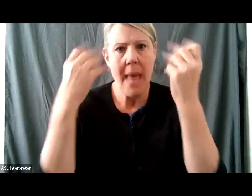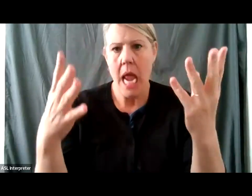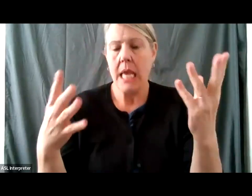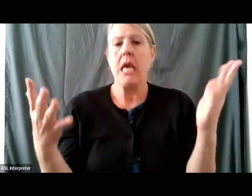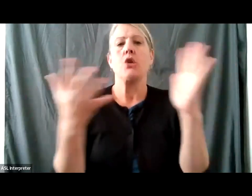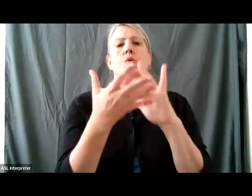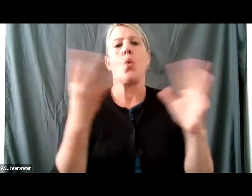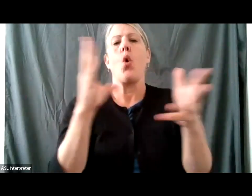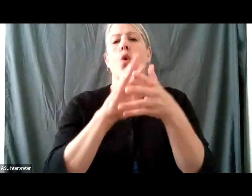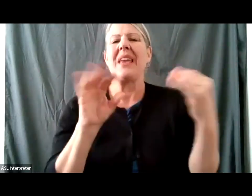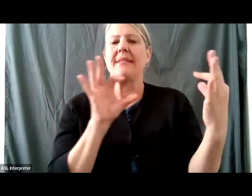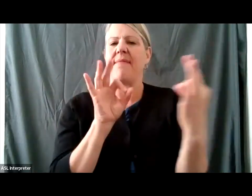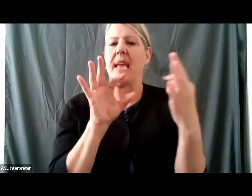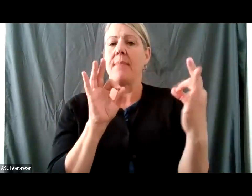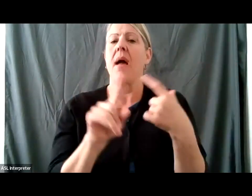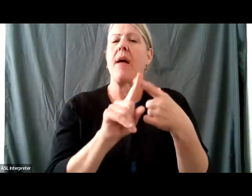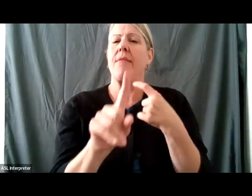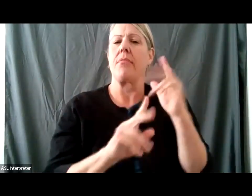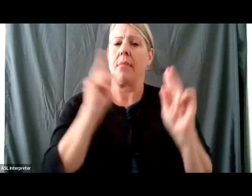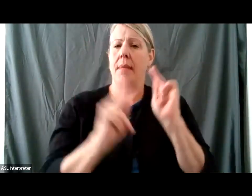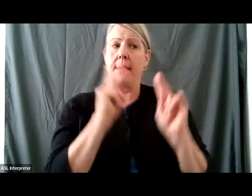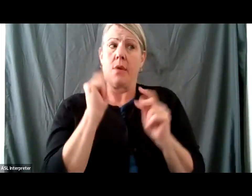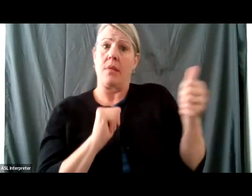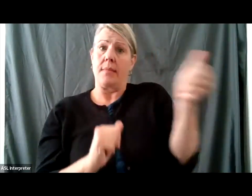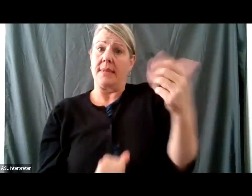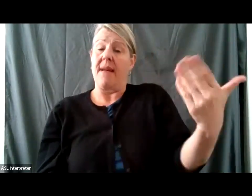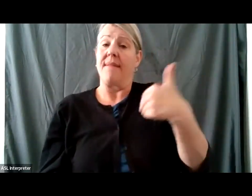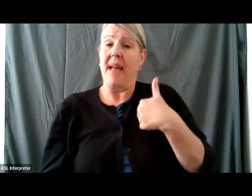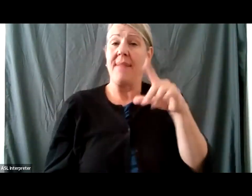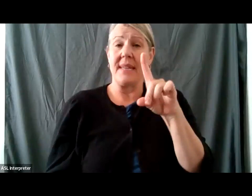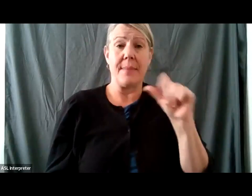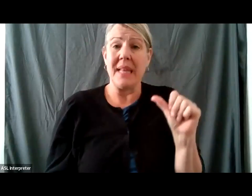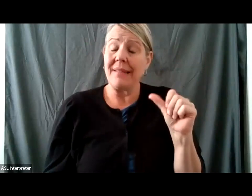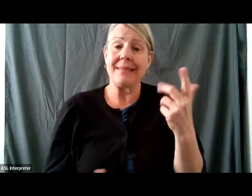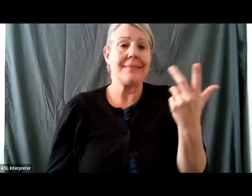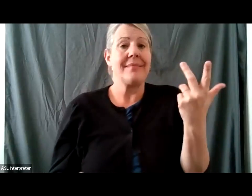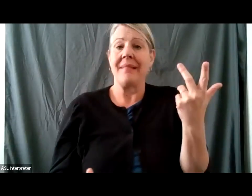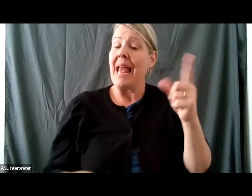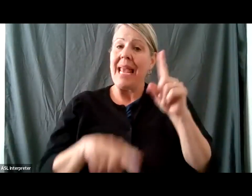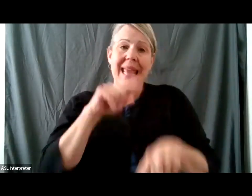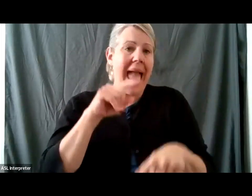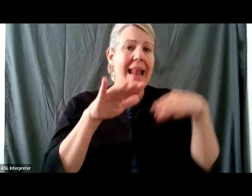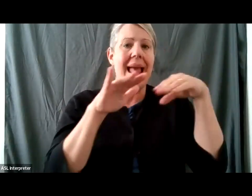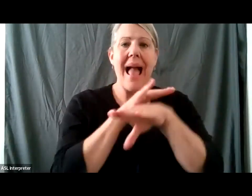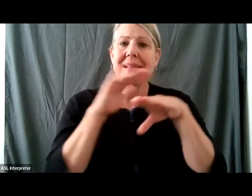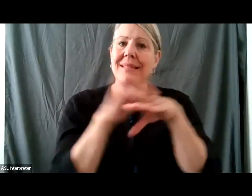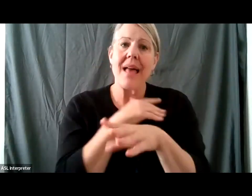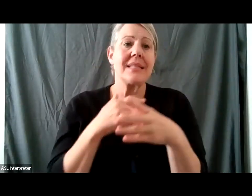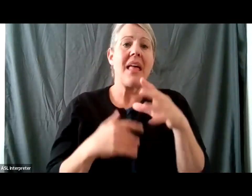from people with disabilities of being forced to forego a necessary medical examination